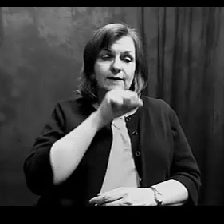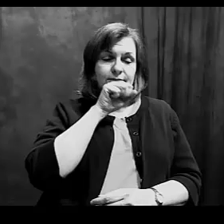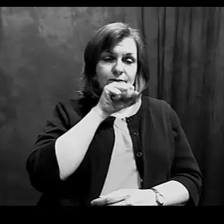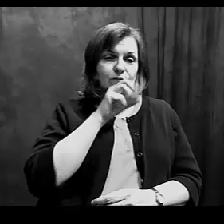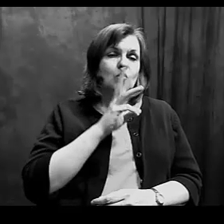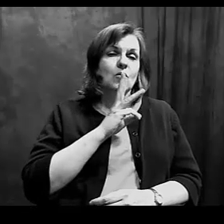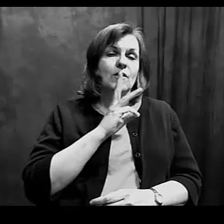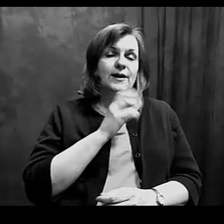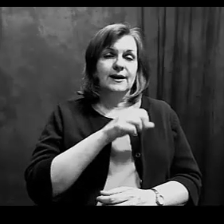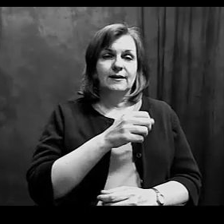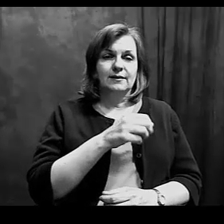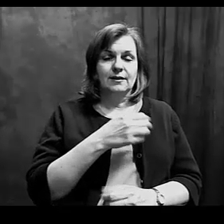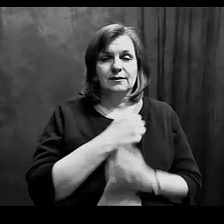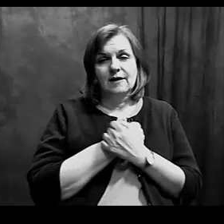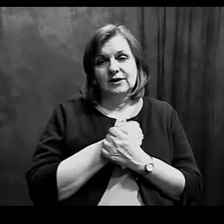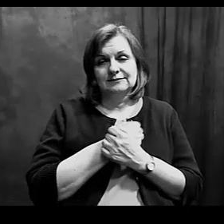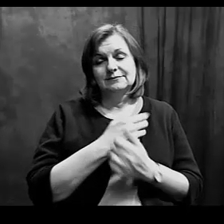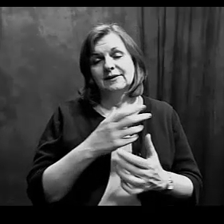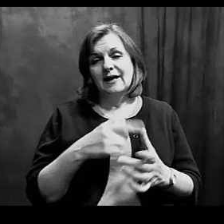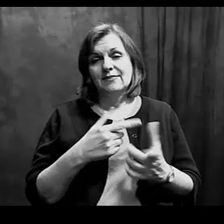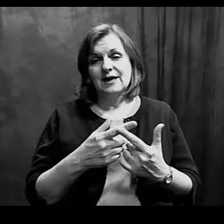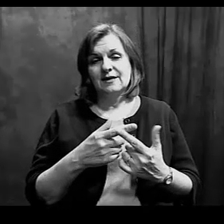or water hating